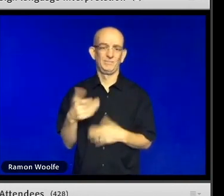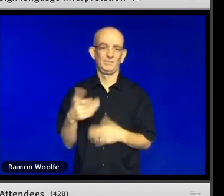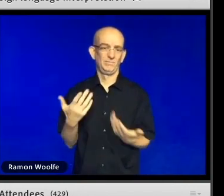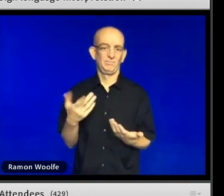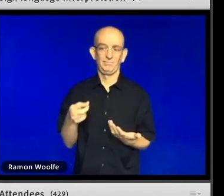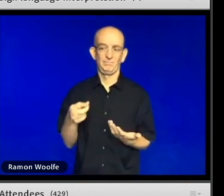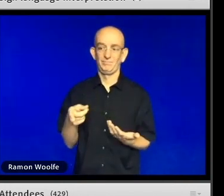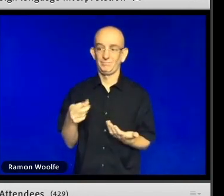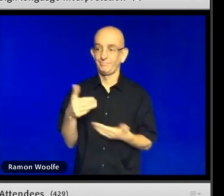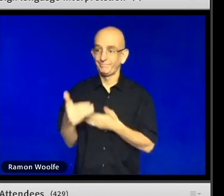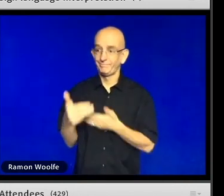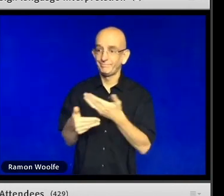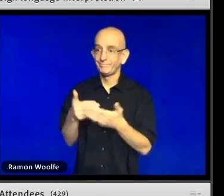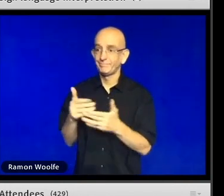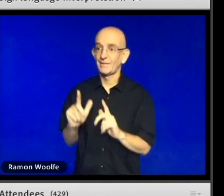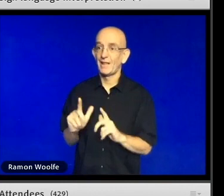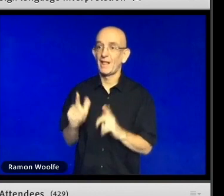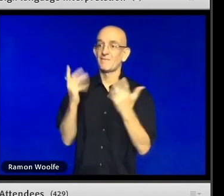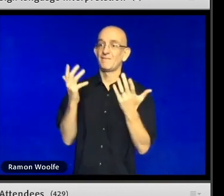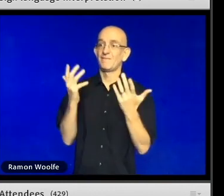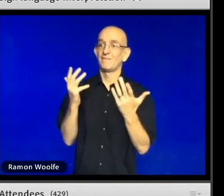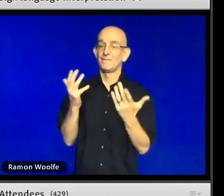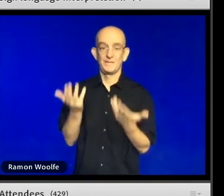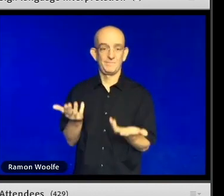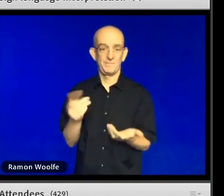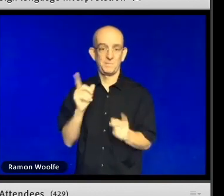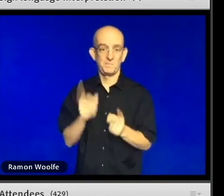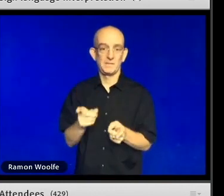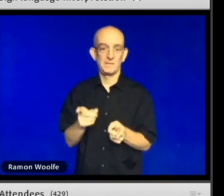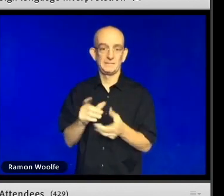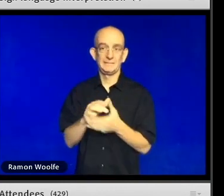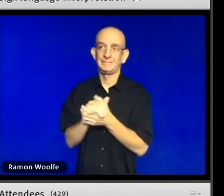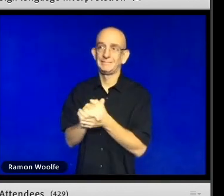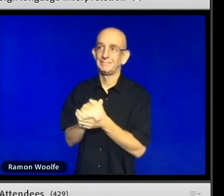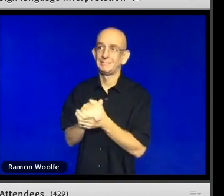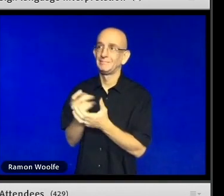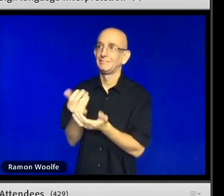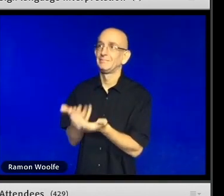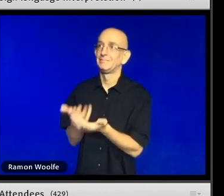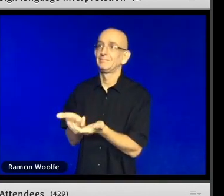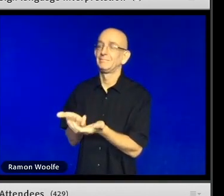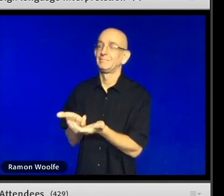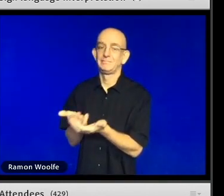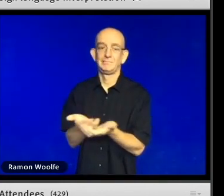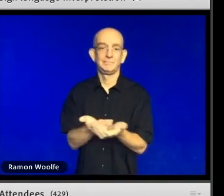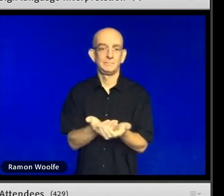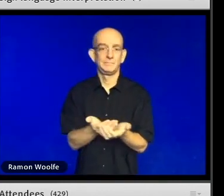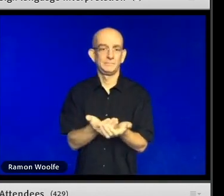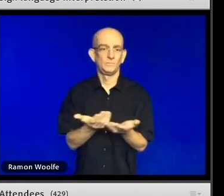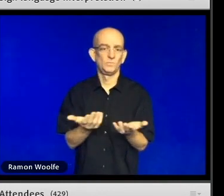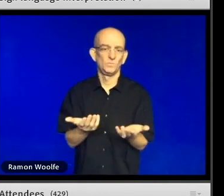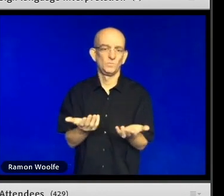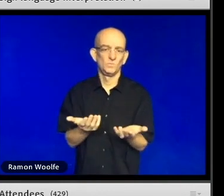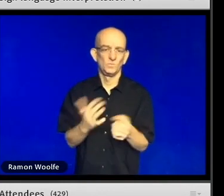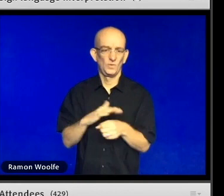and that's also going to ‑‑ that actually exposes them to the risk of contraction because